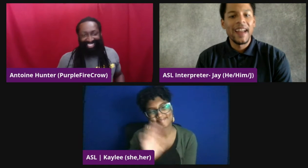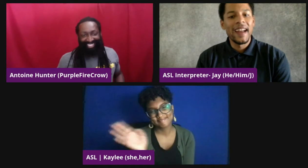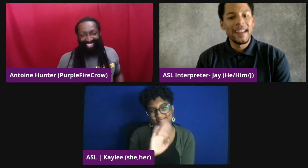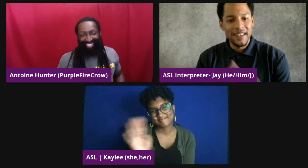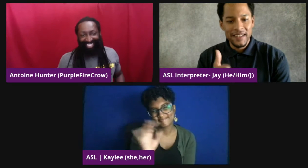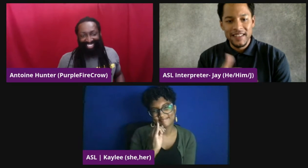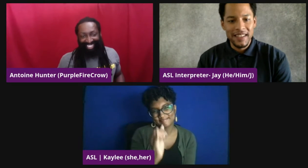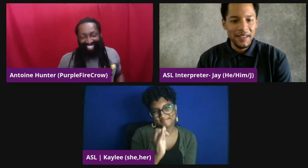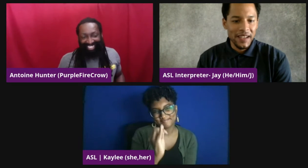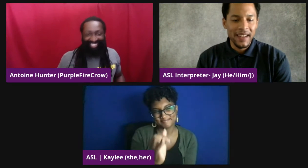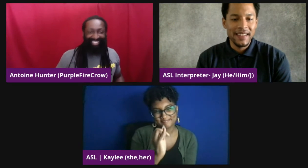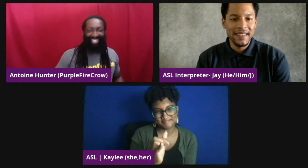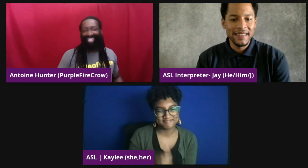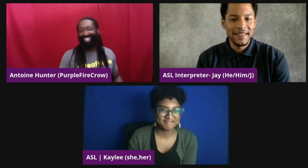And good to see you Kaylee.